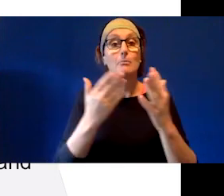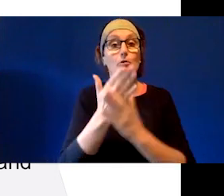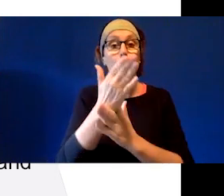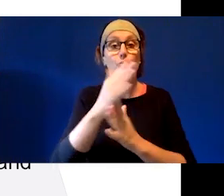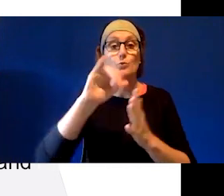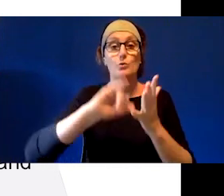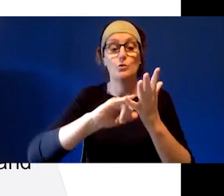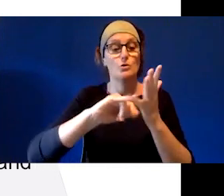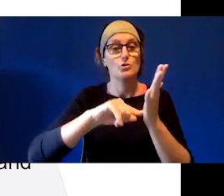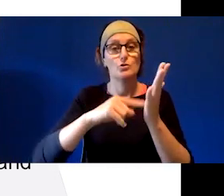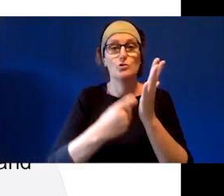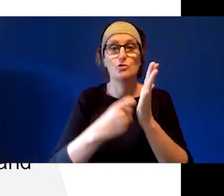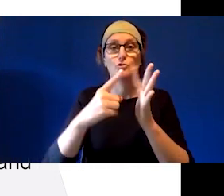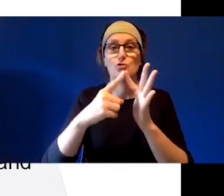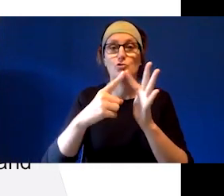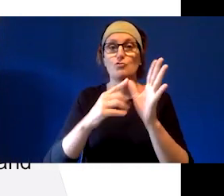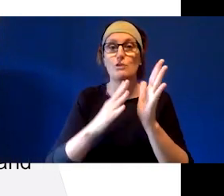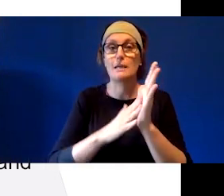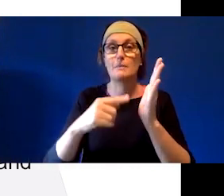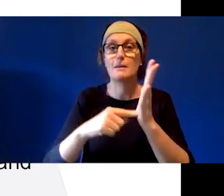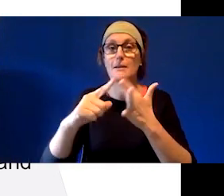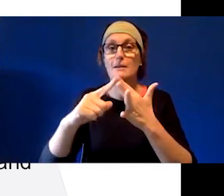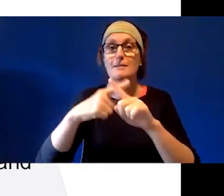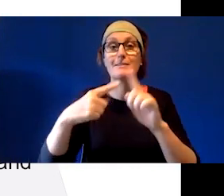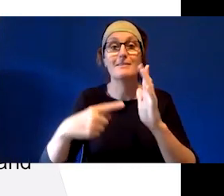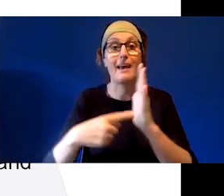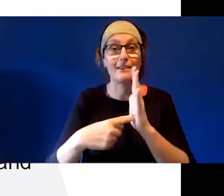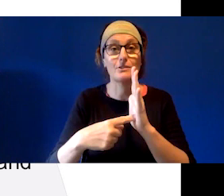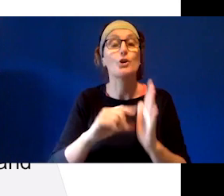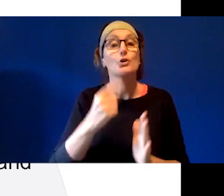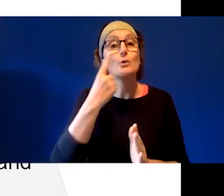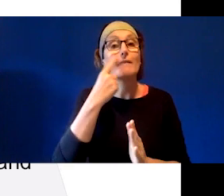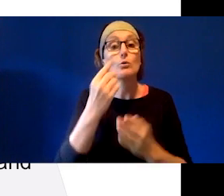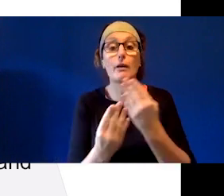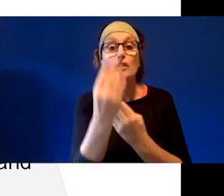You can find the link either in the chat section or in an